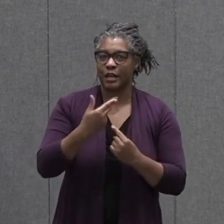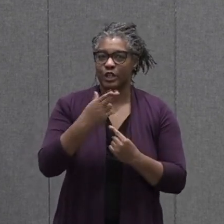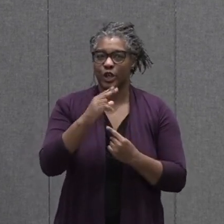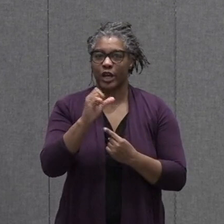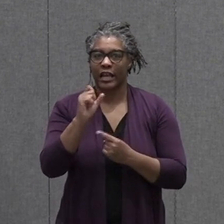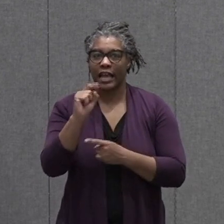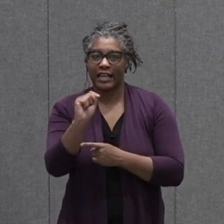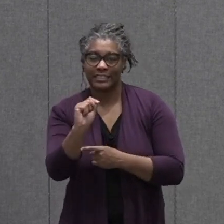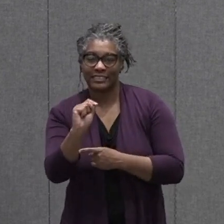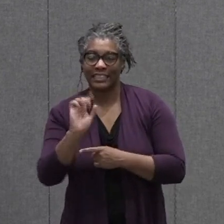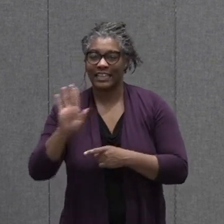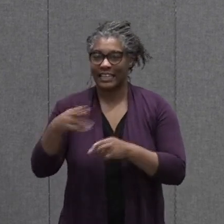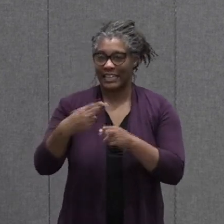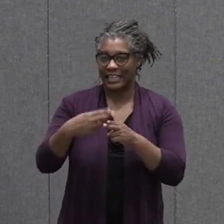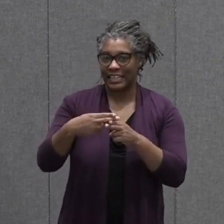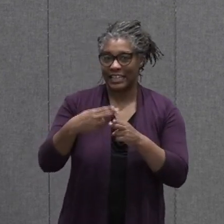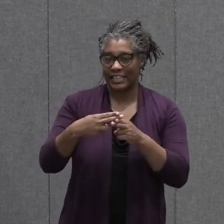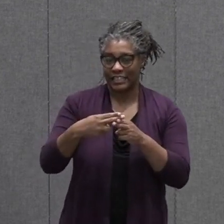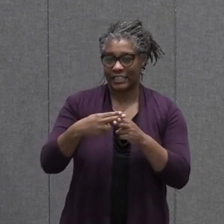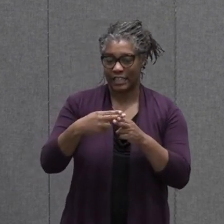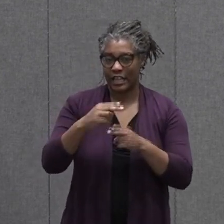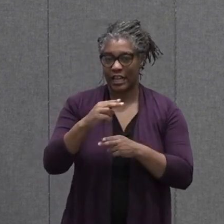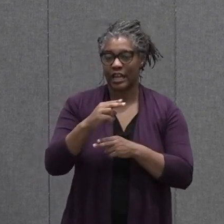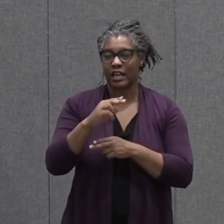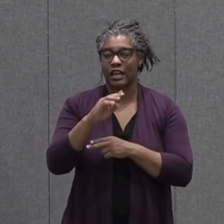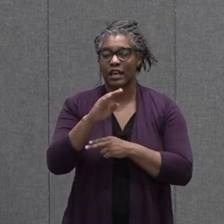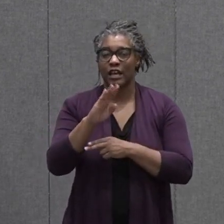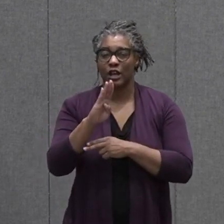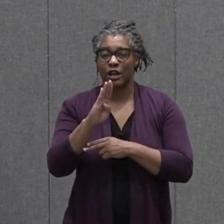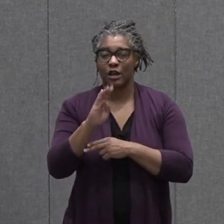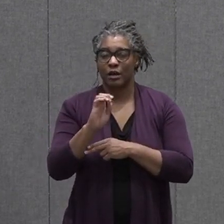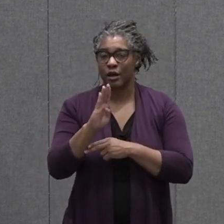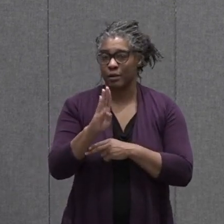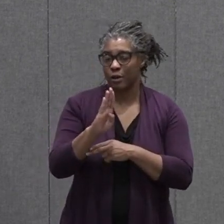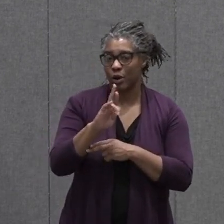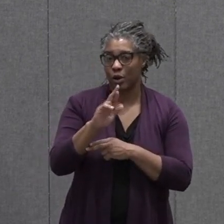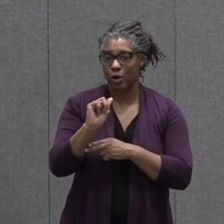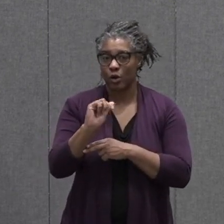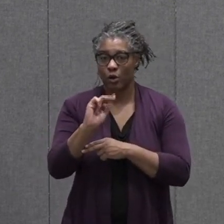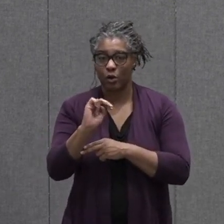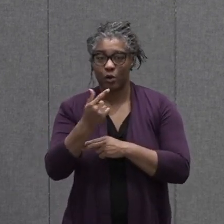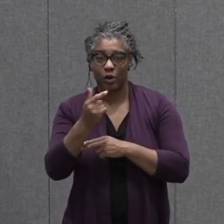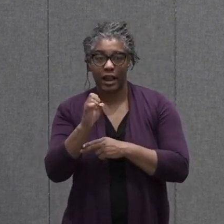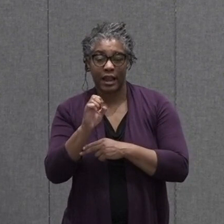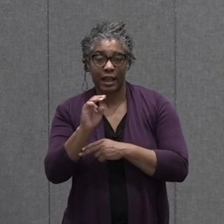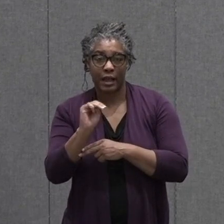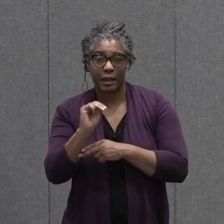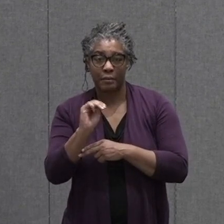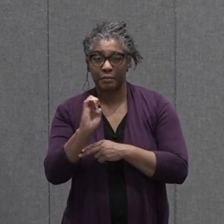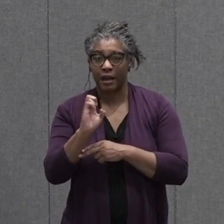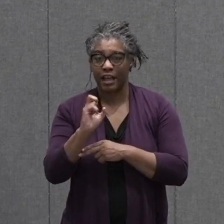and we are going to visit all of his snakes and turtles and tortoises and hoola monsters